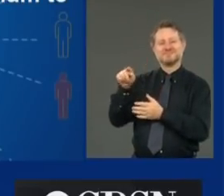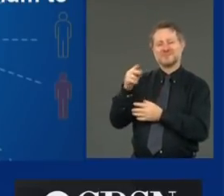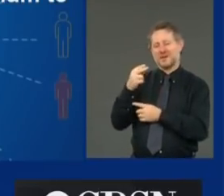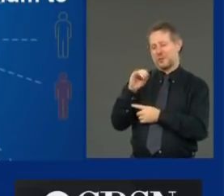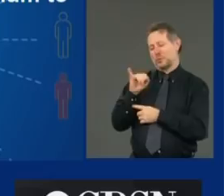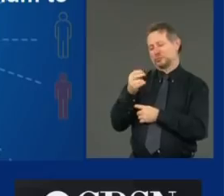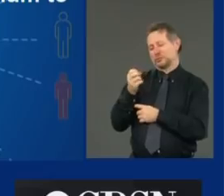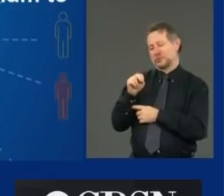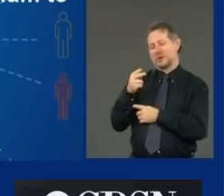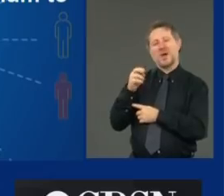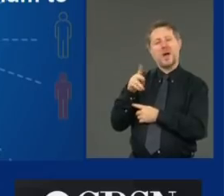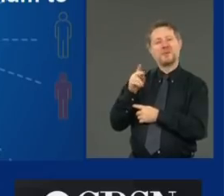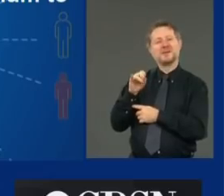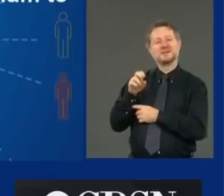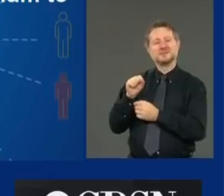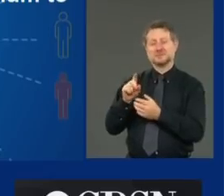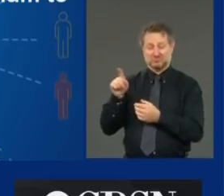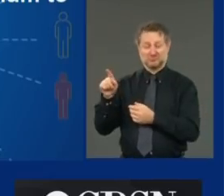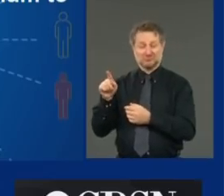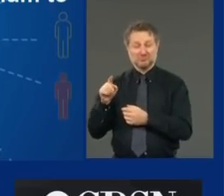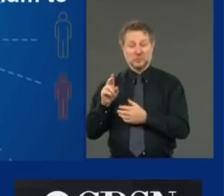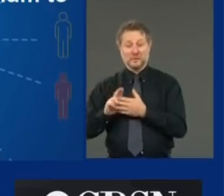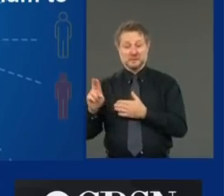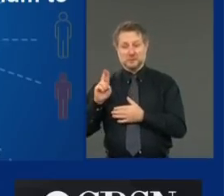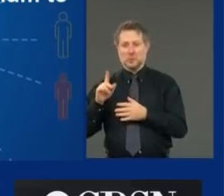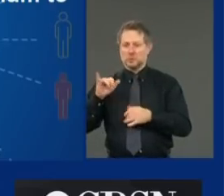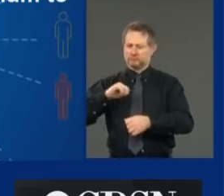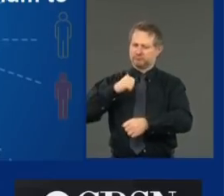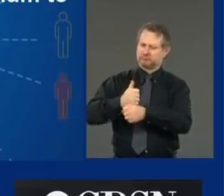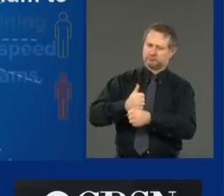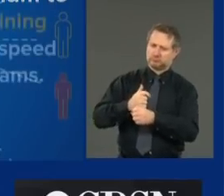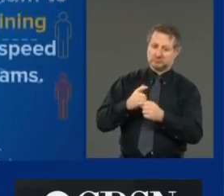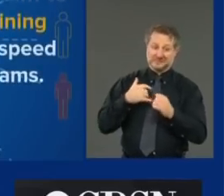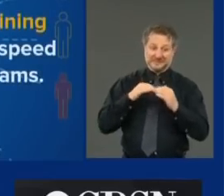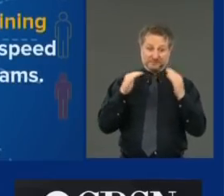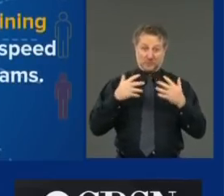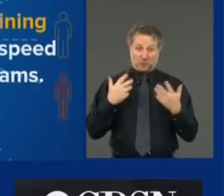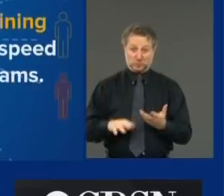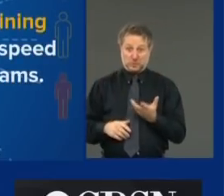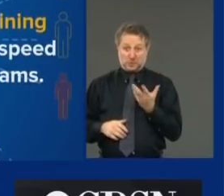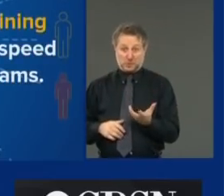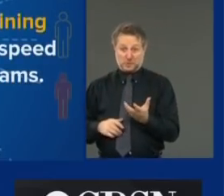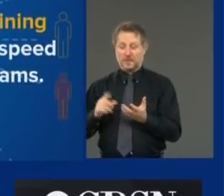THEY HAVE BEEN DOING THAT WITH JOHNS HOPKINS AND THEY HAVE BEEN FANTASTIC.